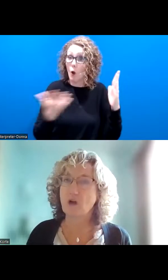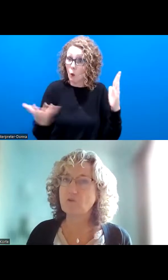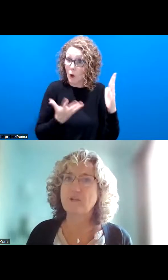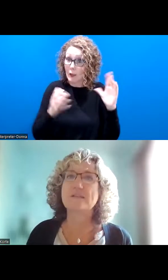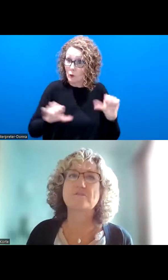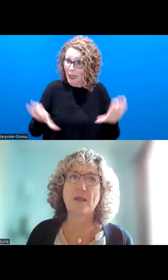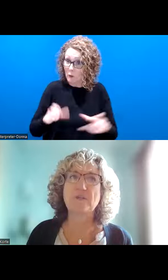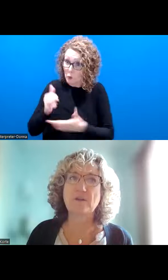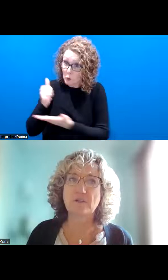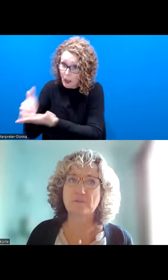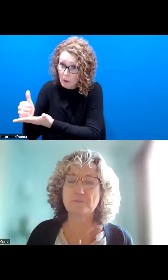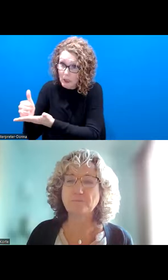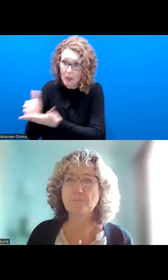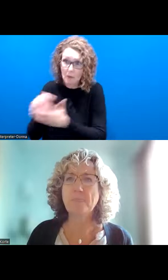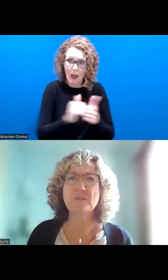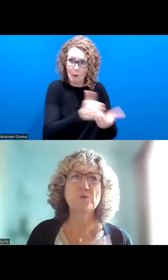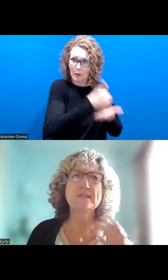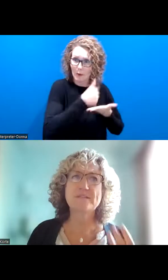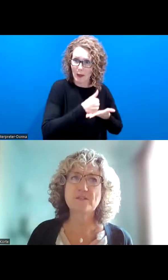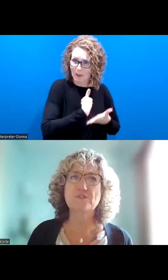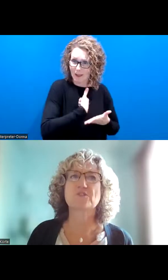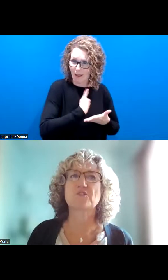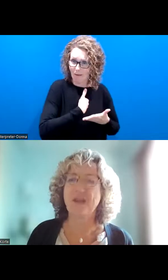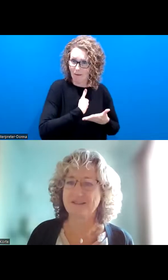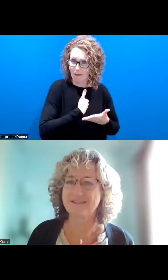care need at the time they apply for benefits has access